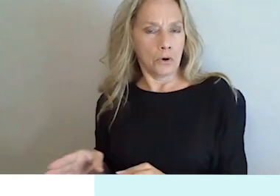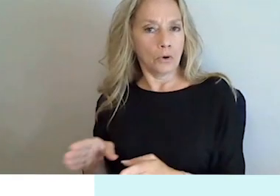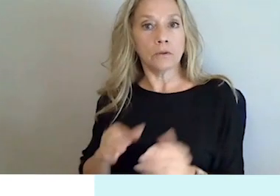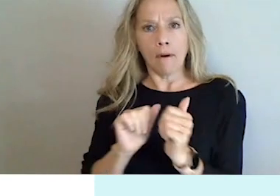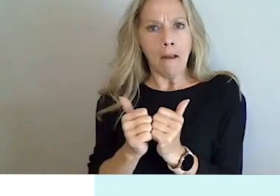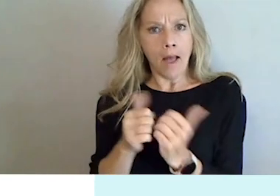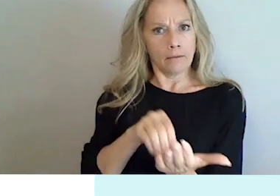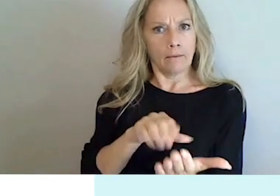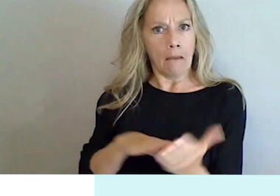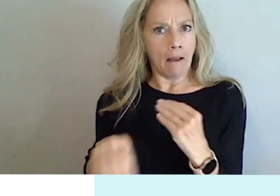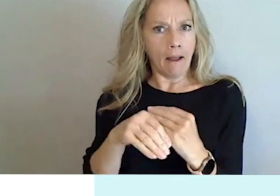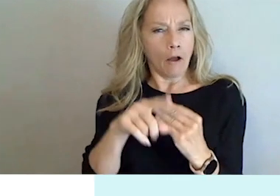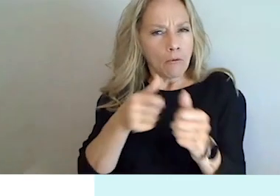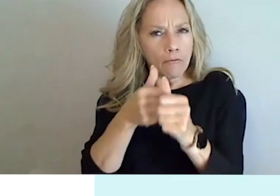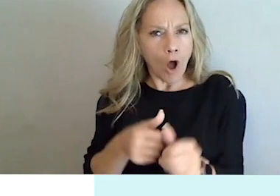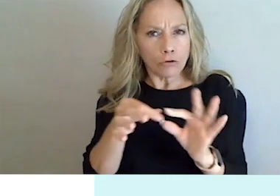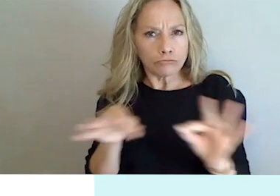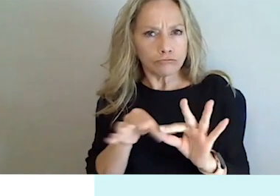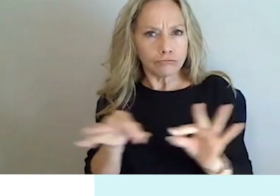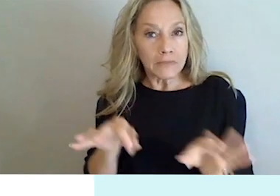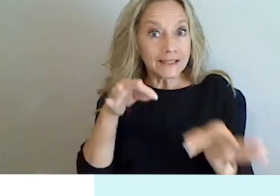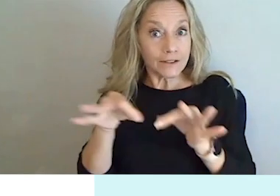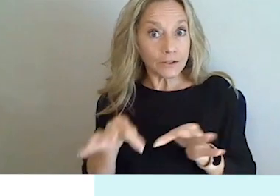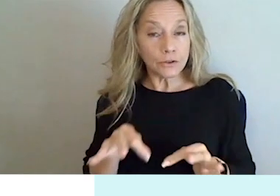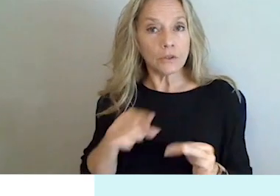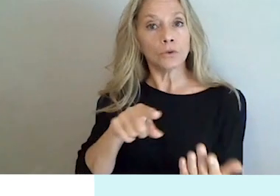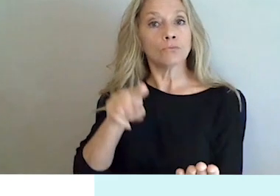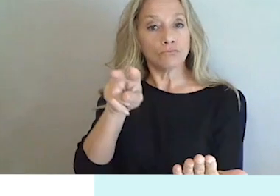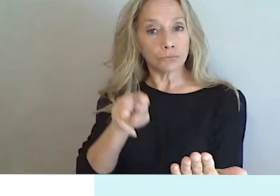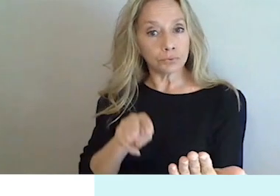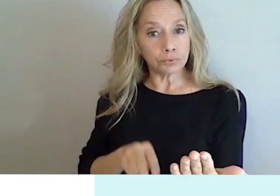Once you have reviewed all the information listed in the renewal packet and shared any